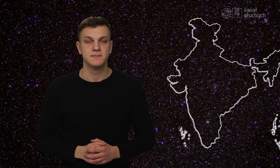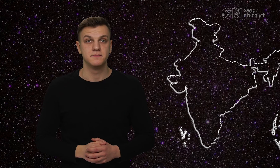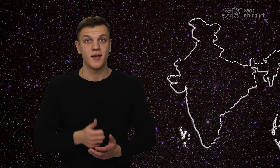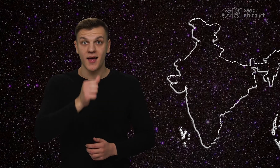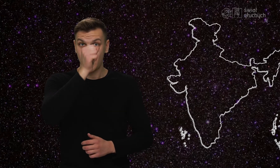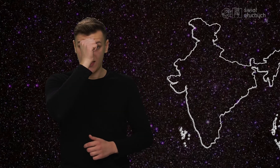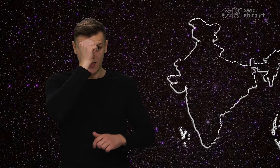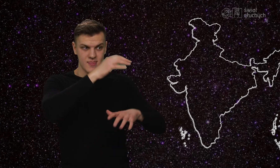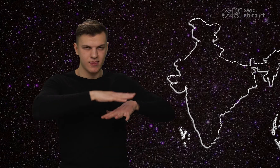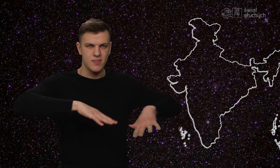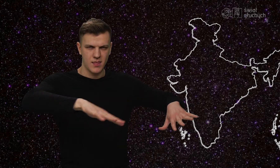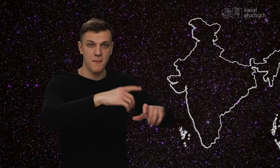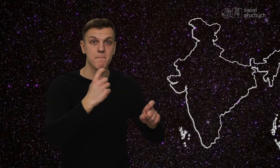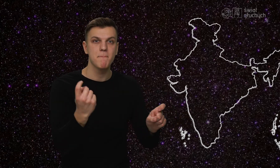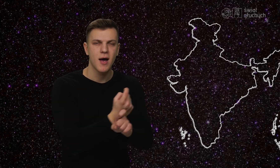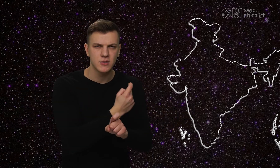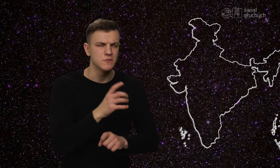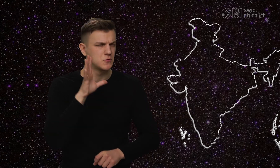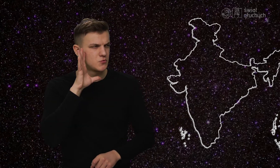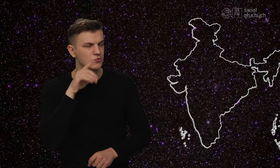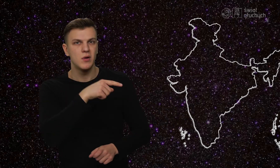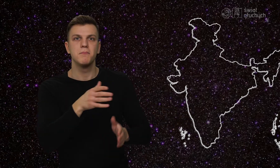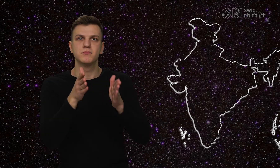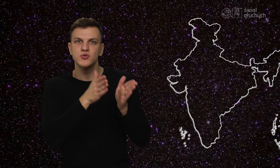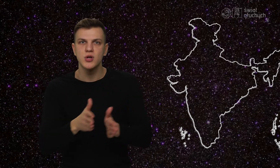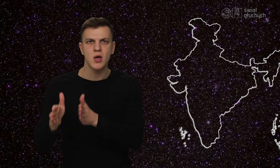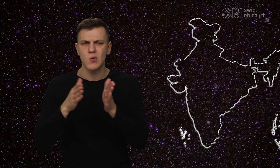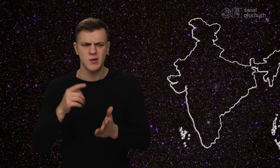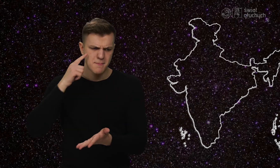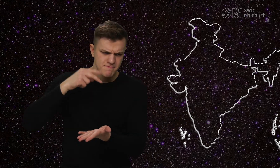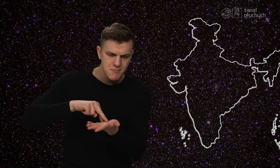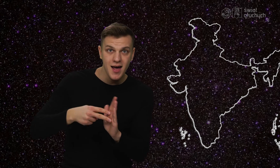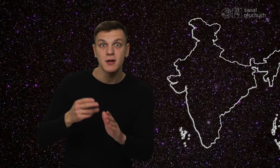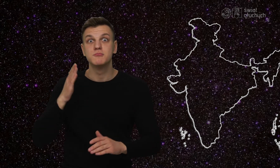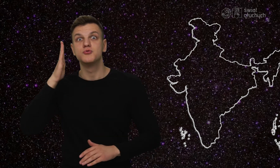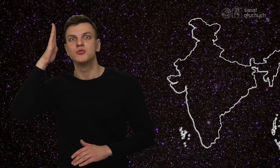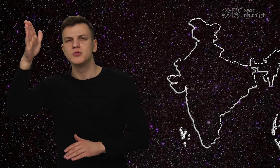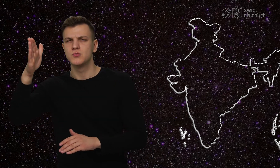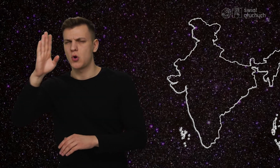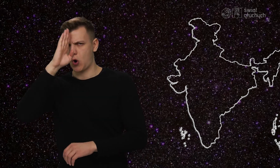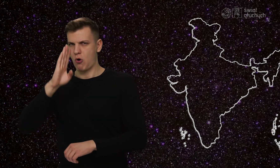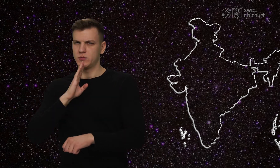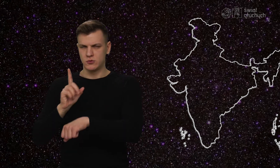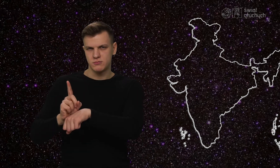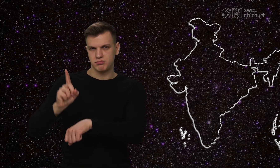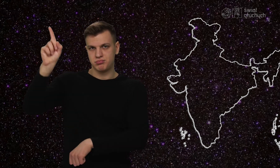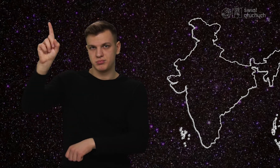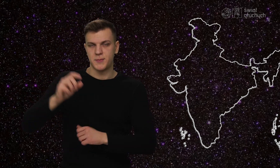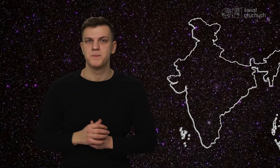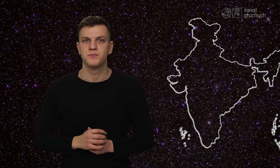India is also preparing for its first flight into space.